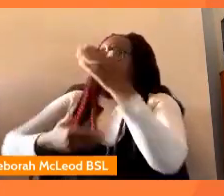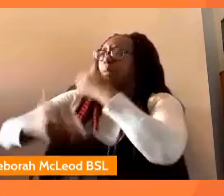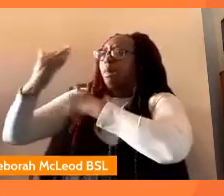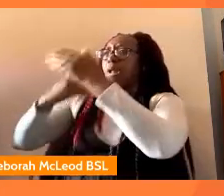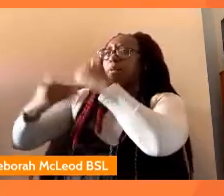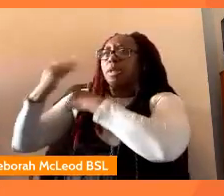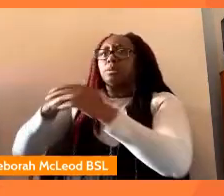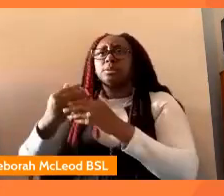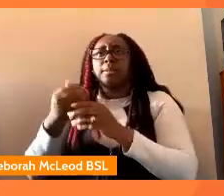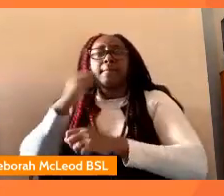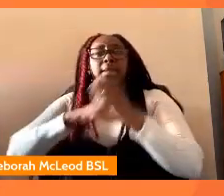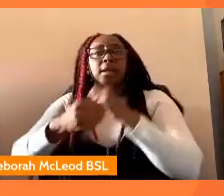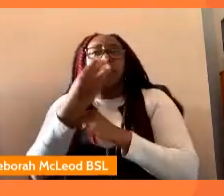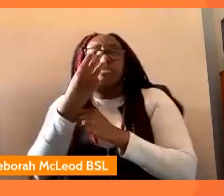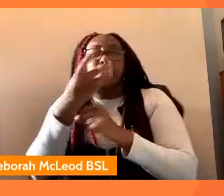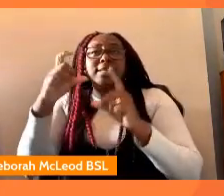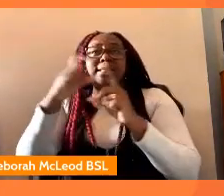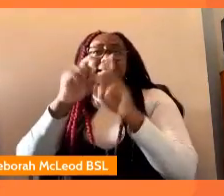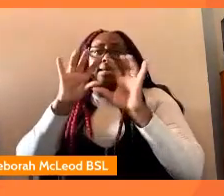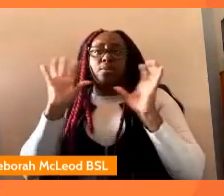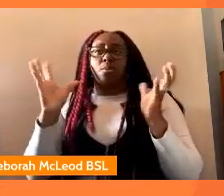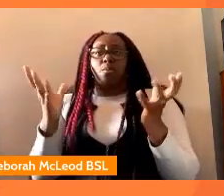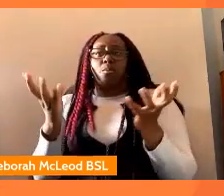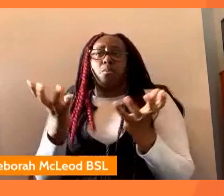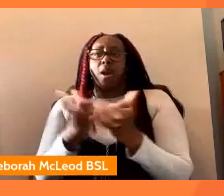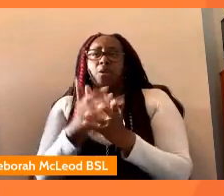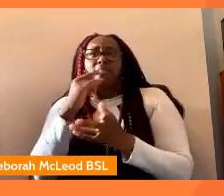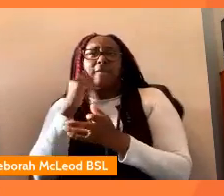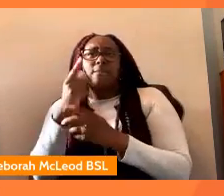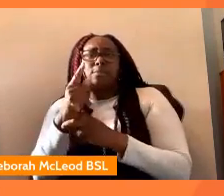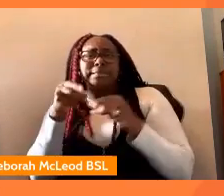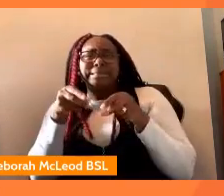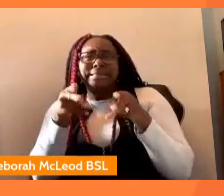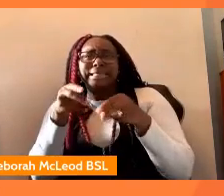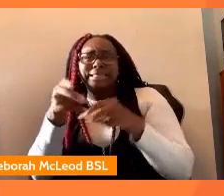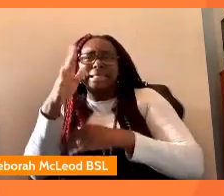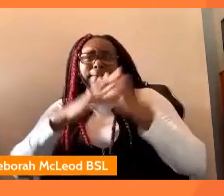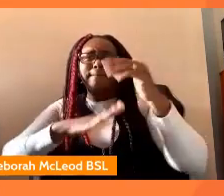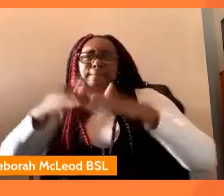and our developers created a complex system build to map a virtual tram